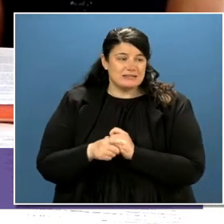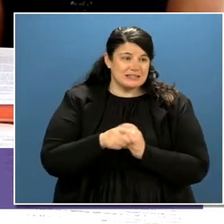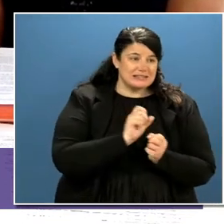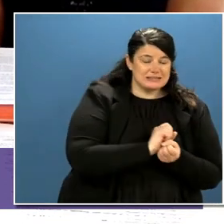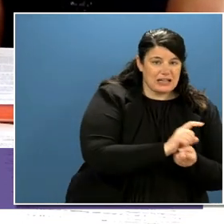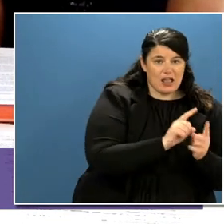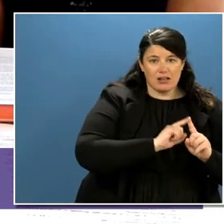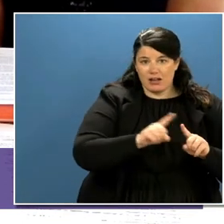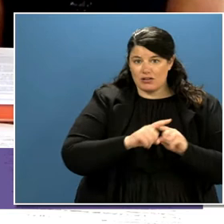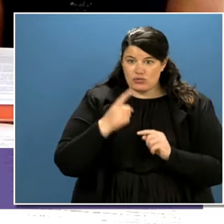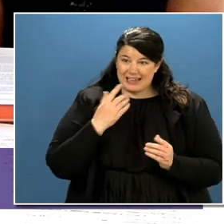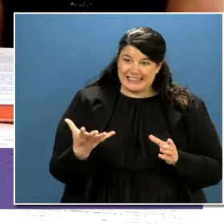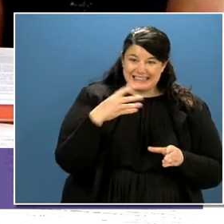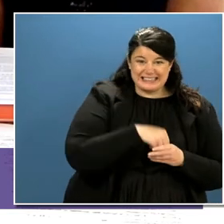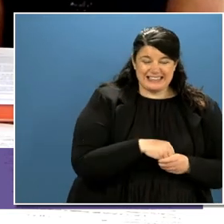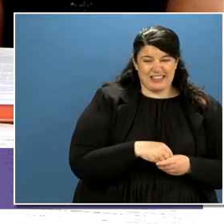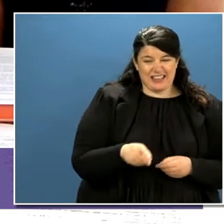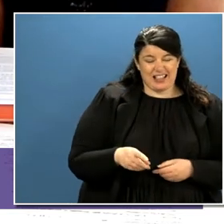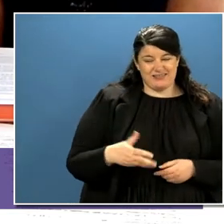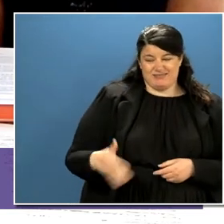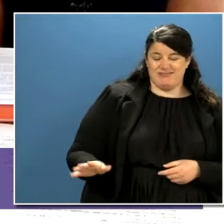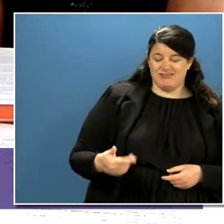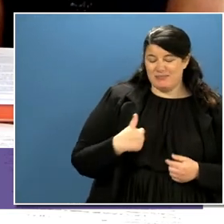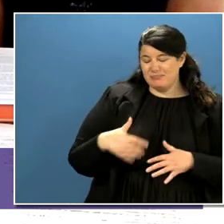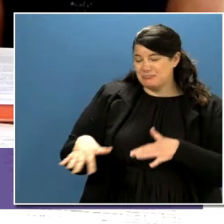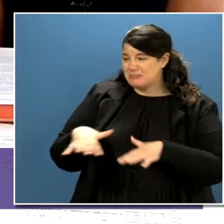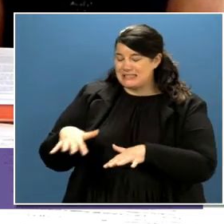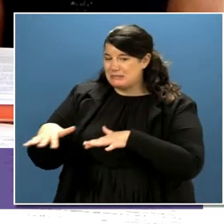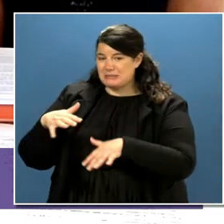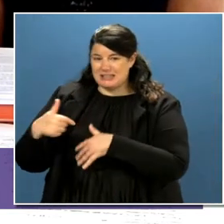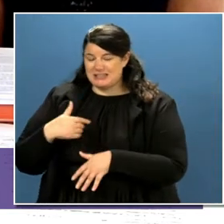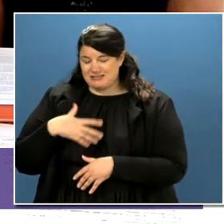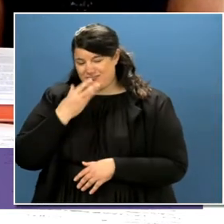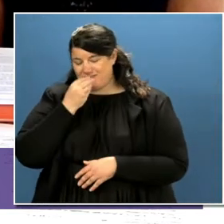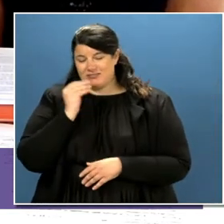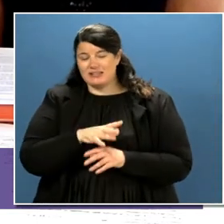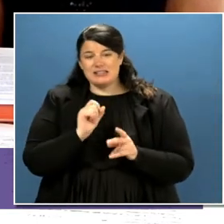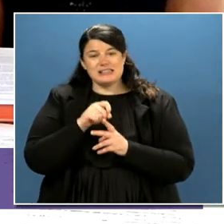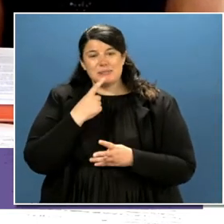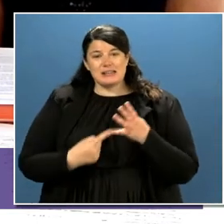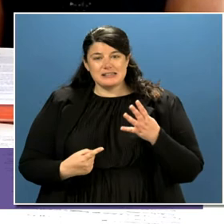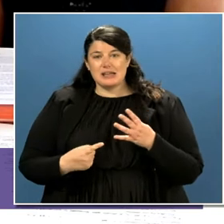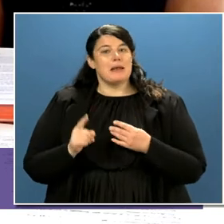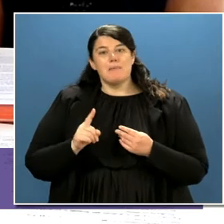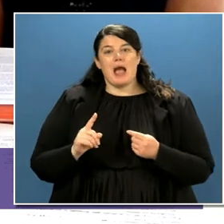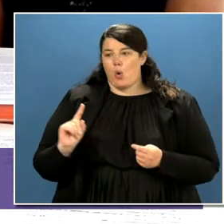these different departments and they are like "Get stuffed, I've got enough on my plate". They know about it. They have worked on it.